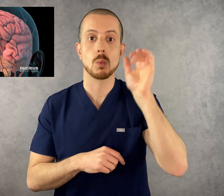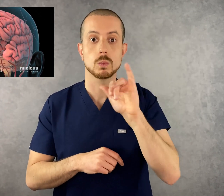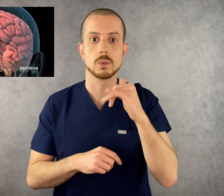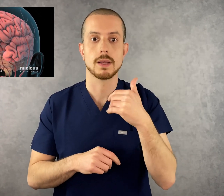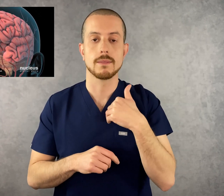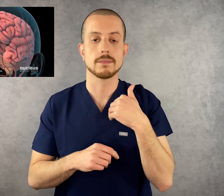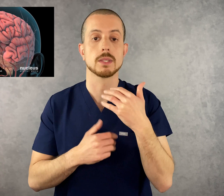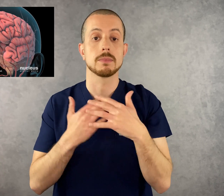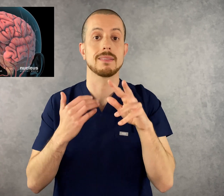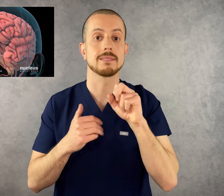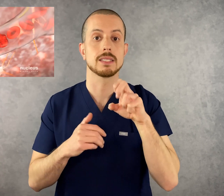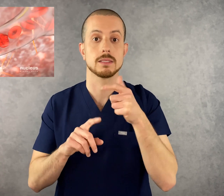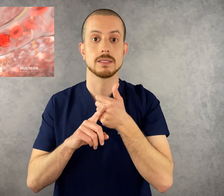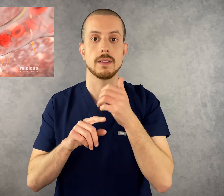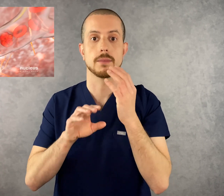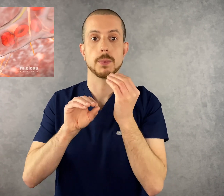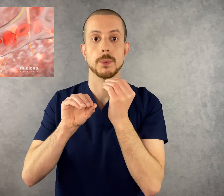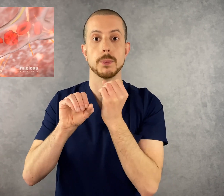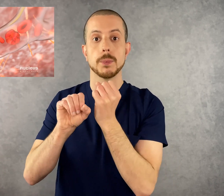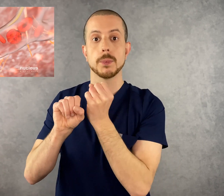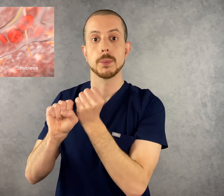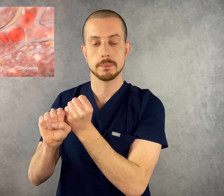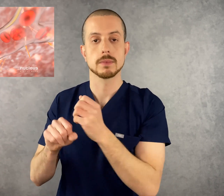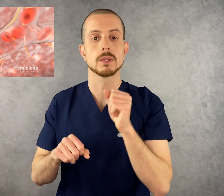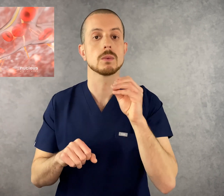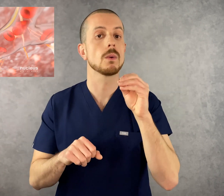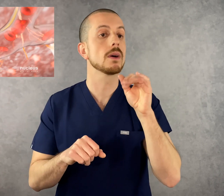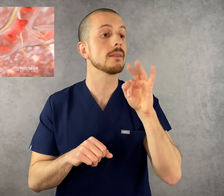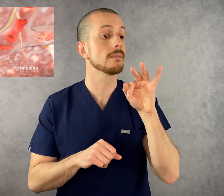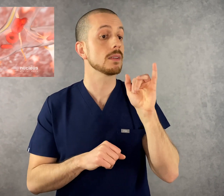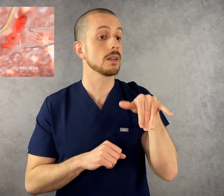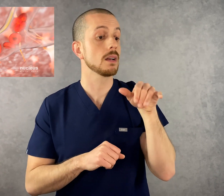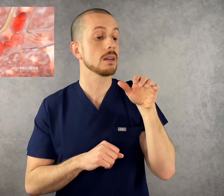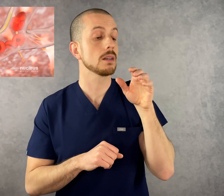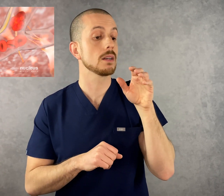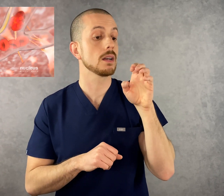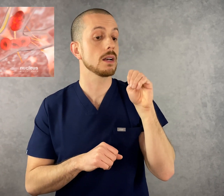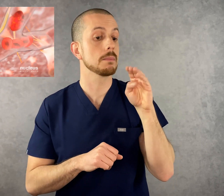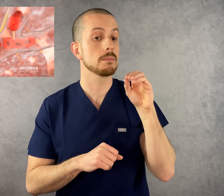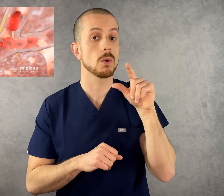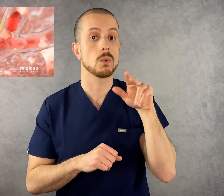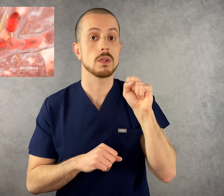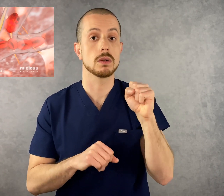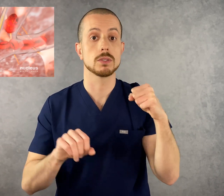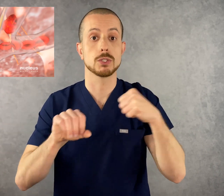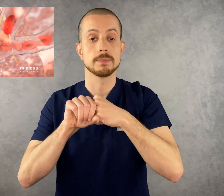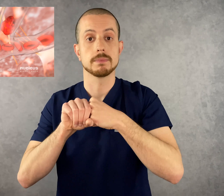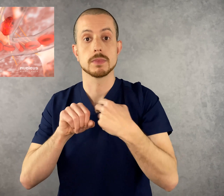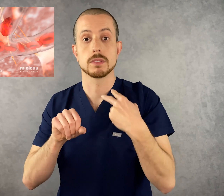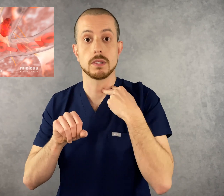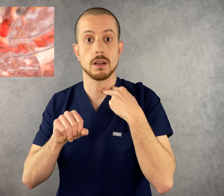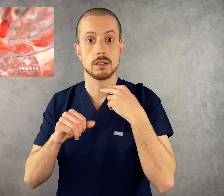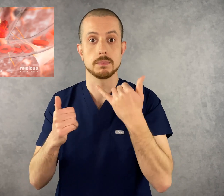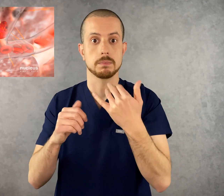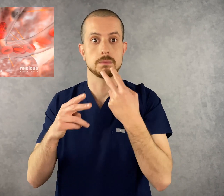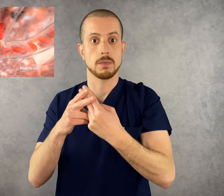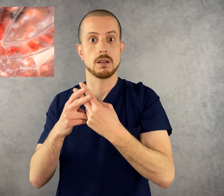Your brain also has blood vessels that get narrower. So, if the embolus gets stuck and blocks off blood flow,